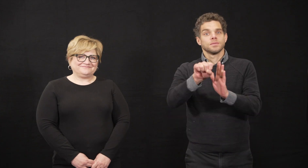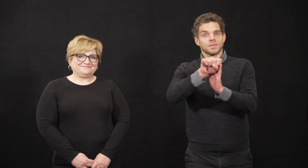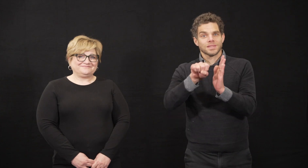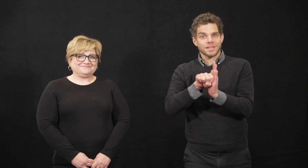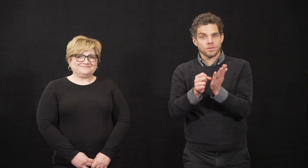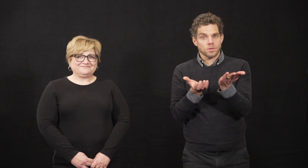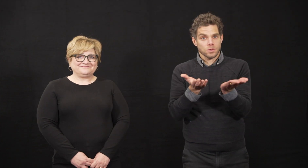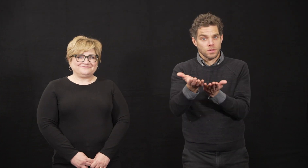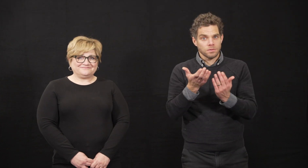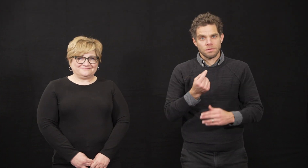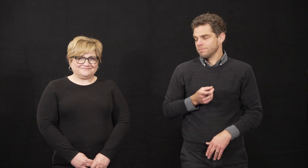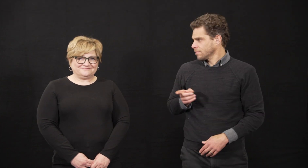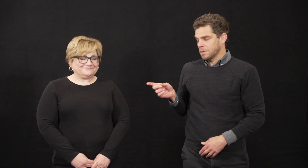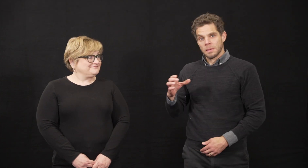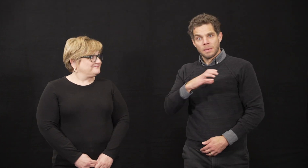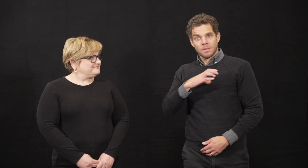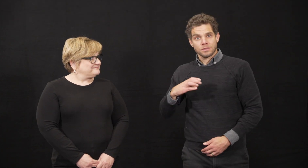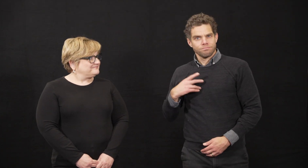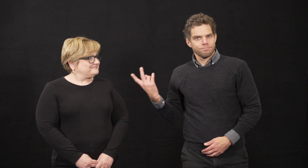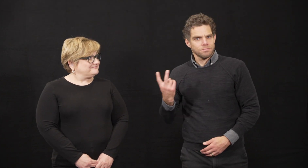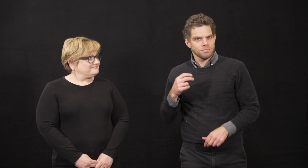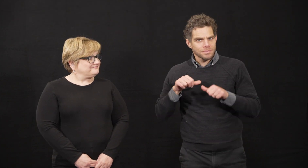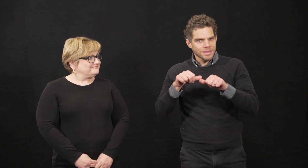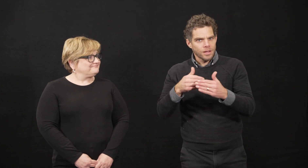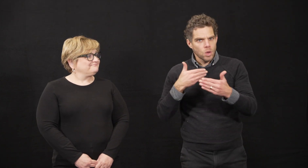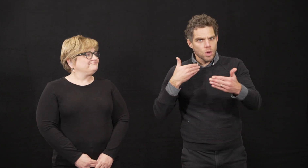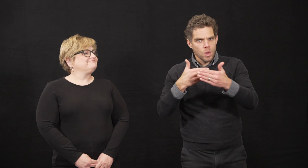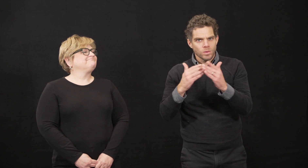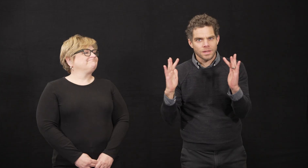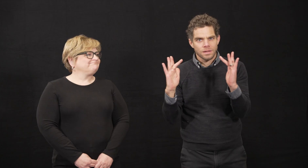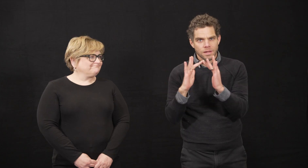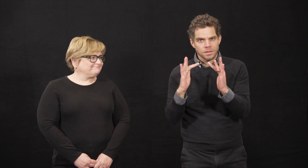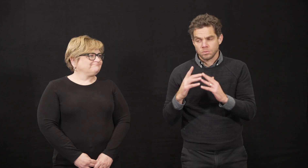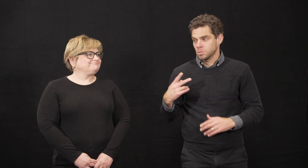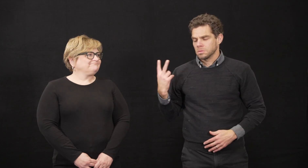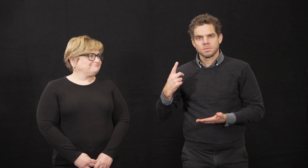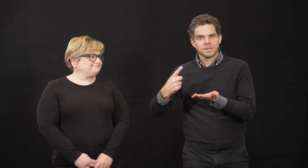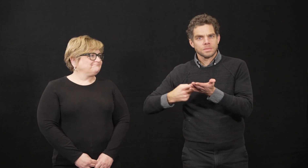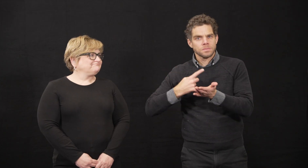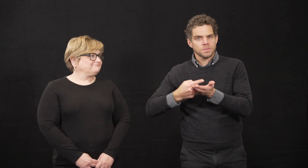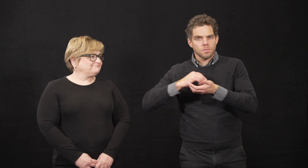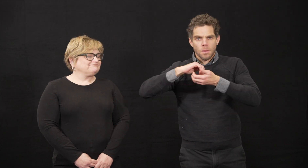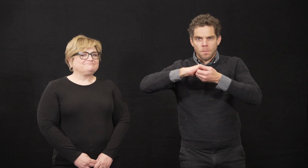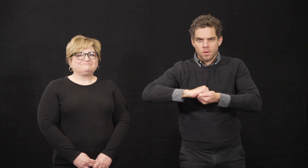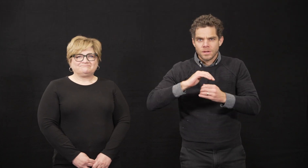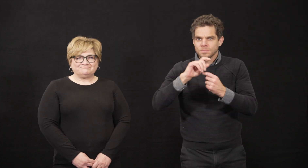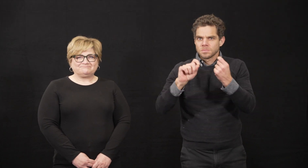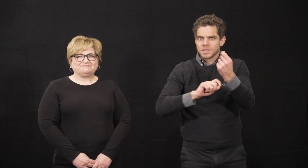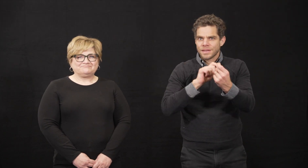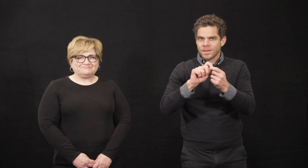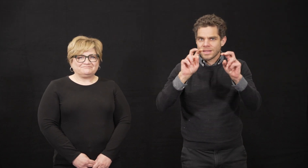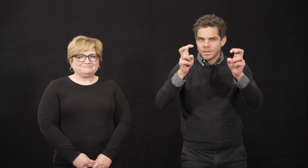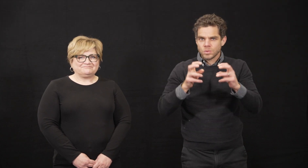State Services and the Commission stay in close contact. We sometimes partner on specific issues.